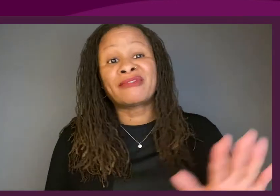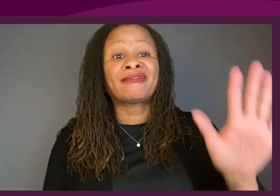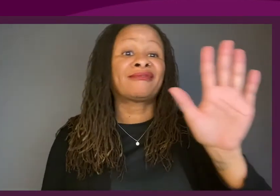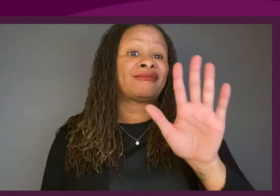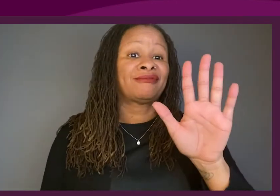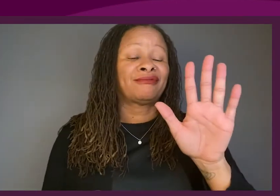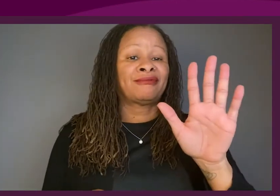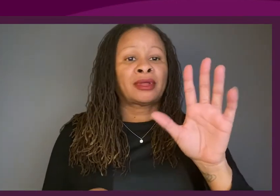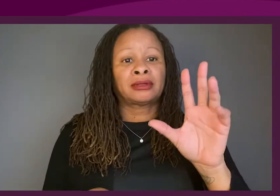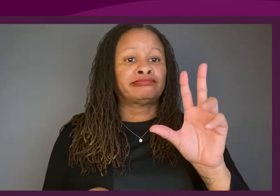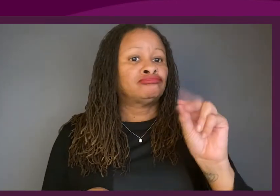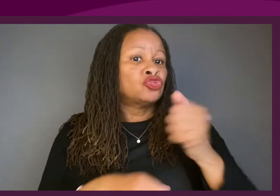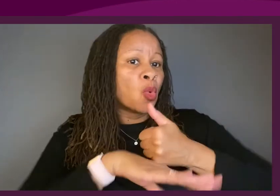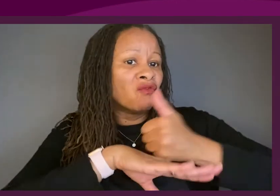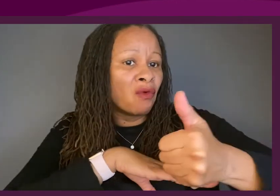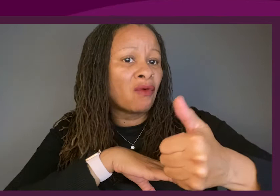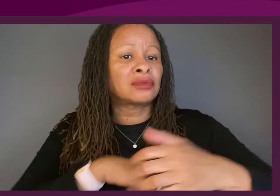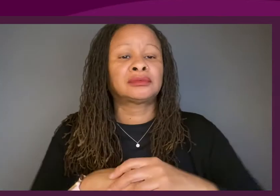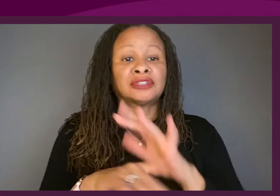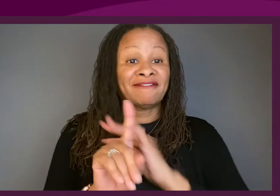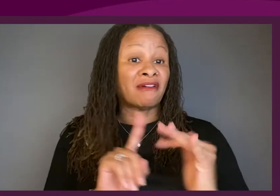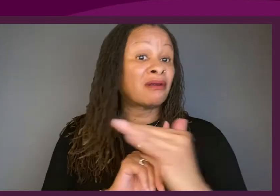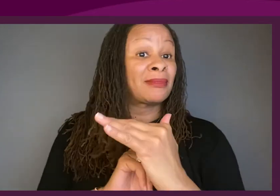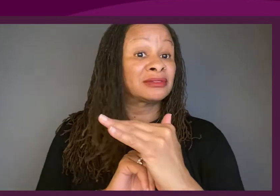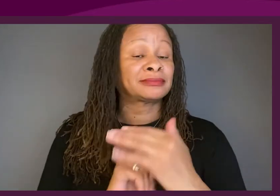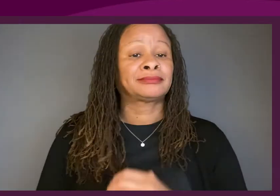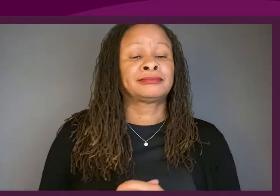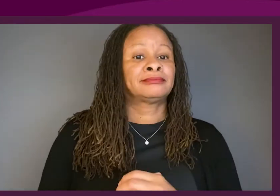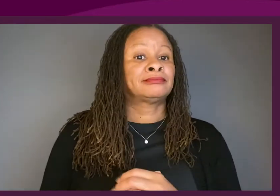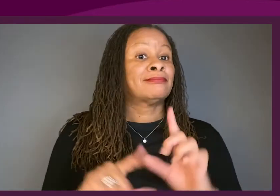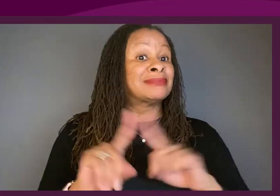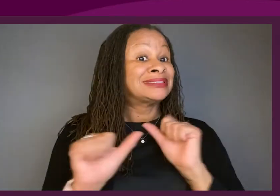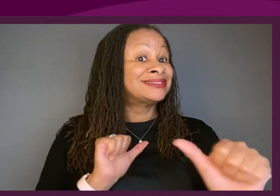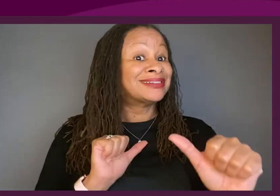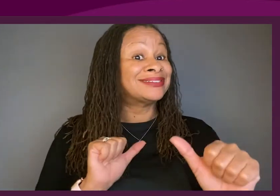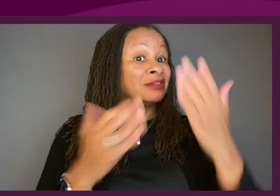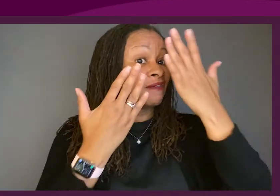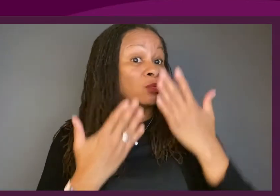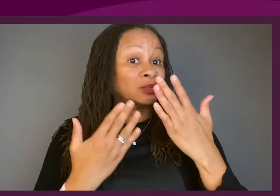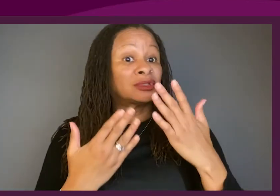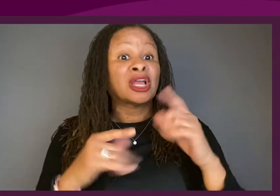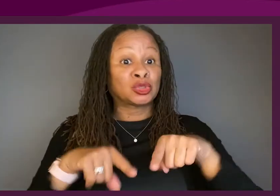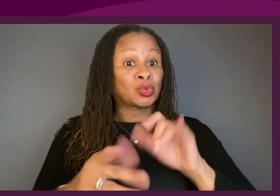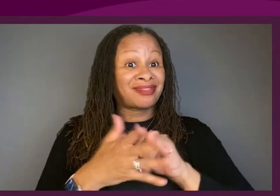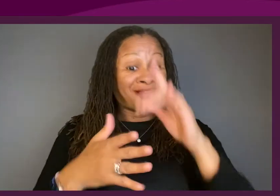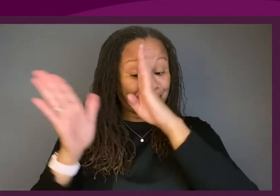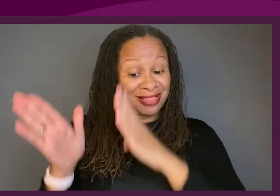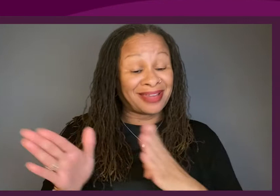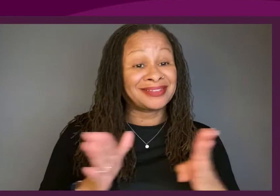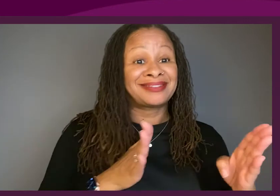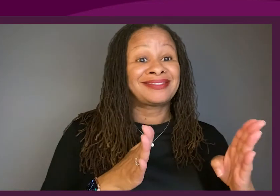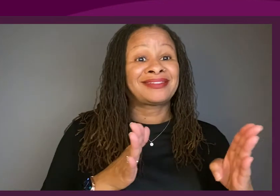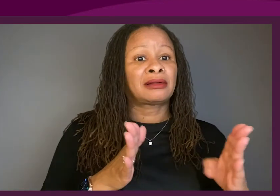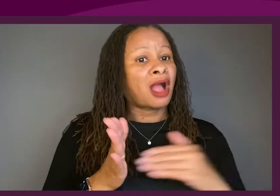And yet, unfortunately, in that planning, so often, rather than including people with